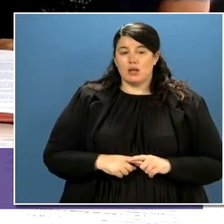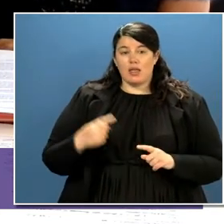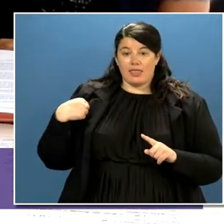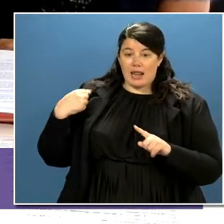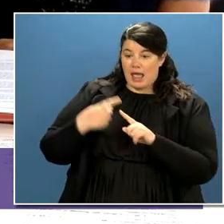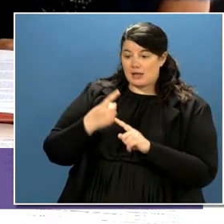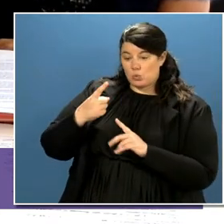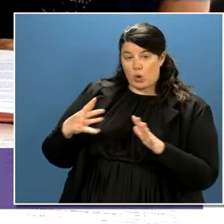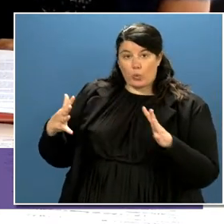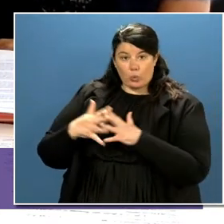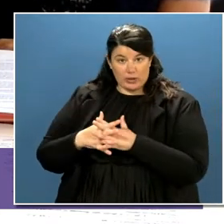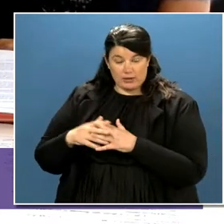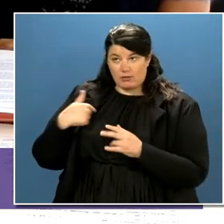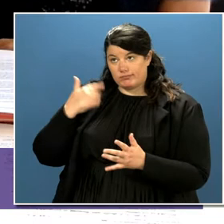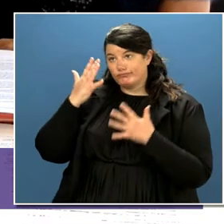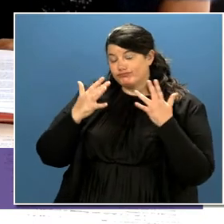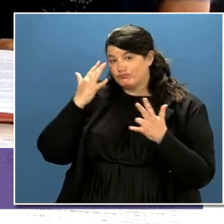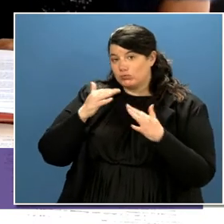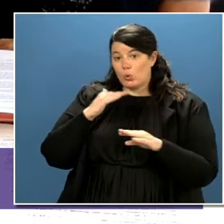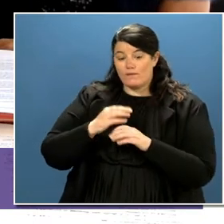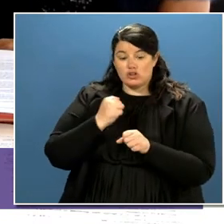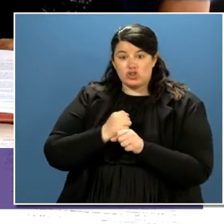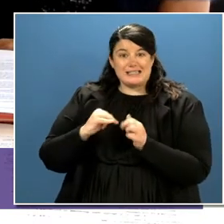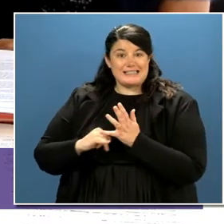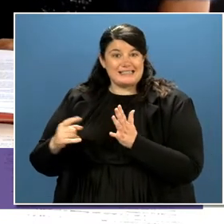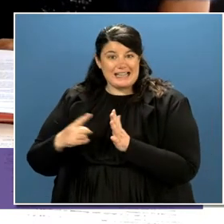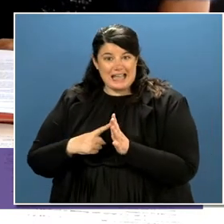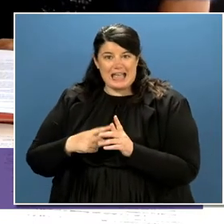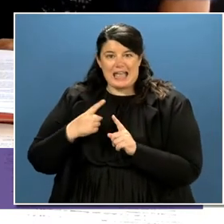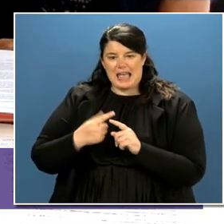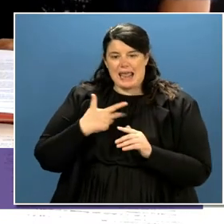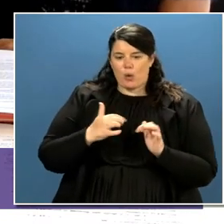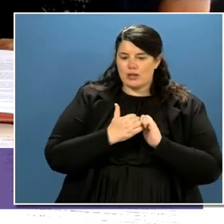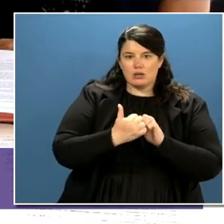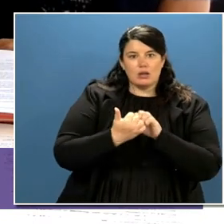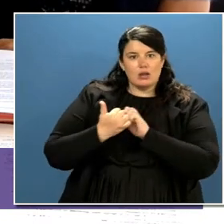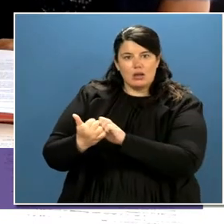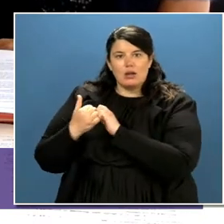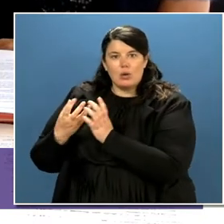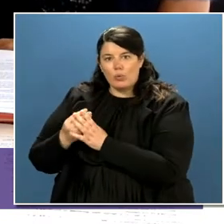so around GSA and our associate model, we have, as Dani and Steph have